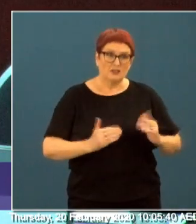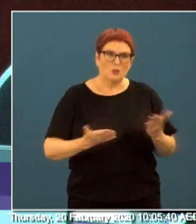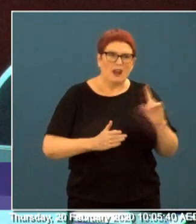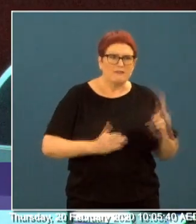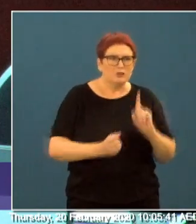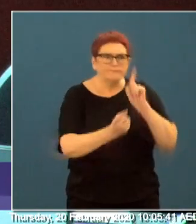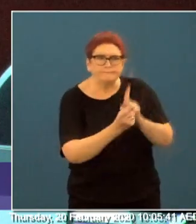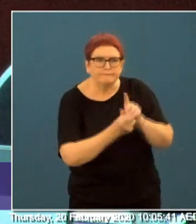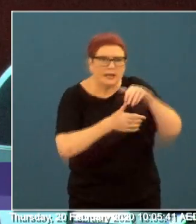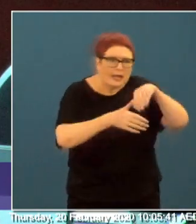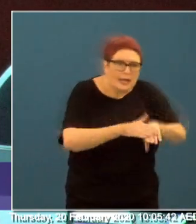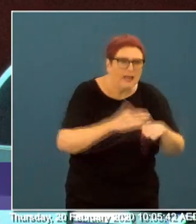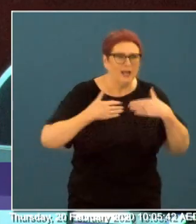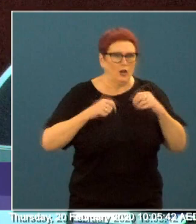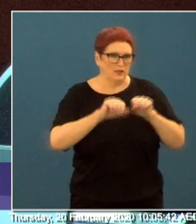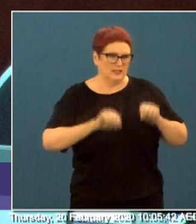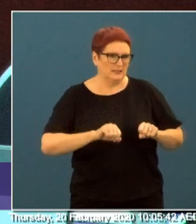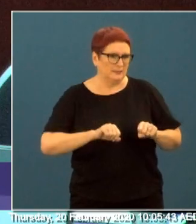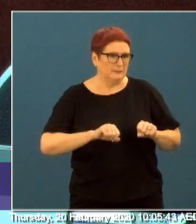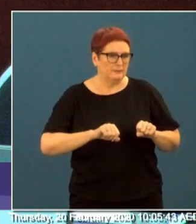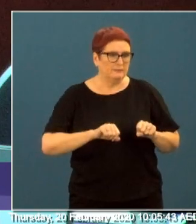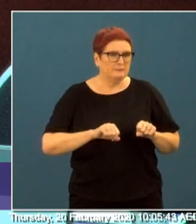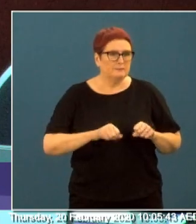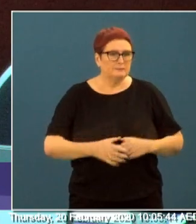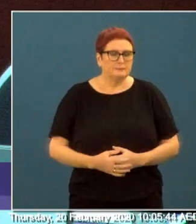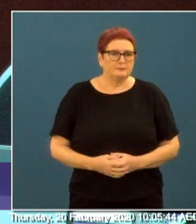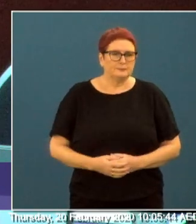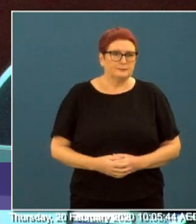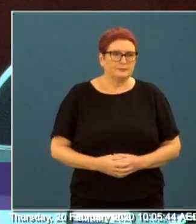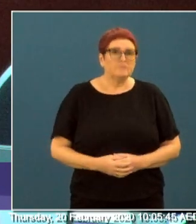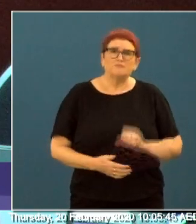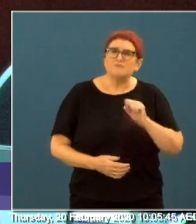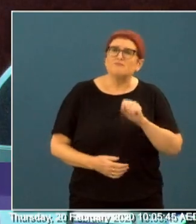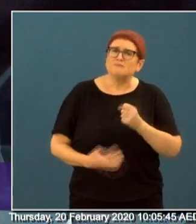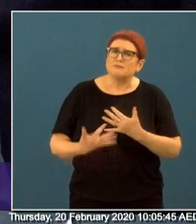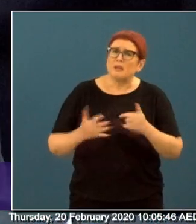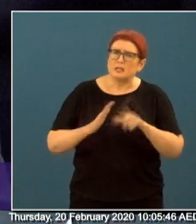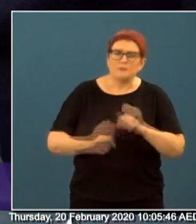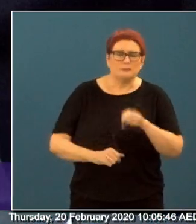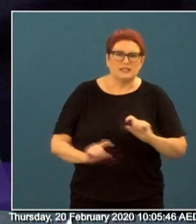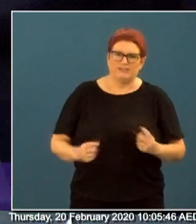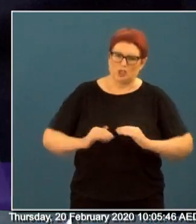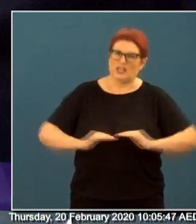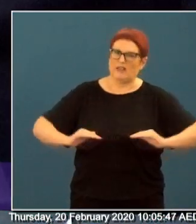for a person using the health system? Quite frequently, yes. Yes.